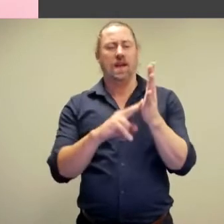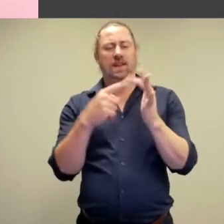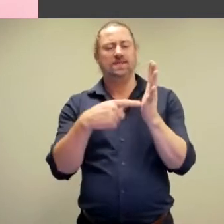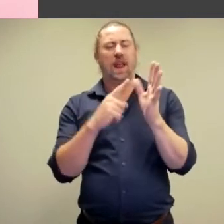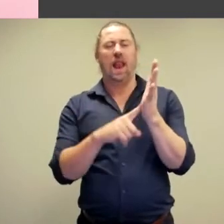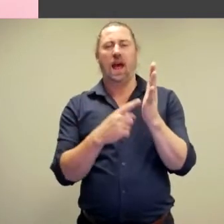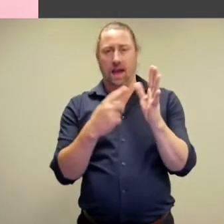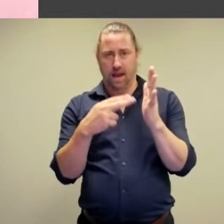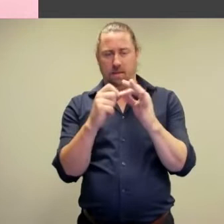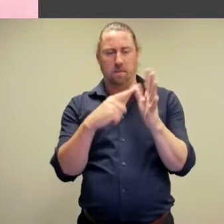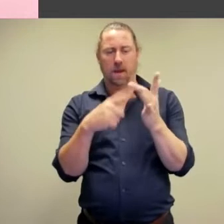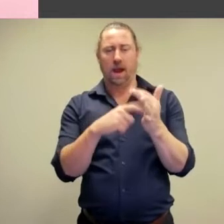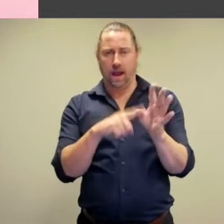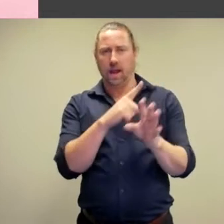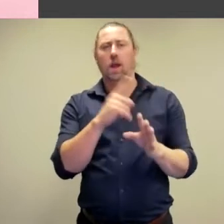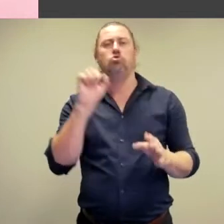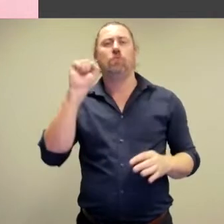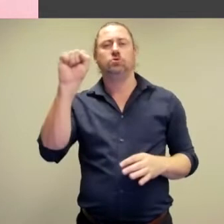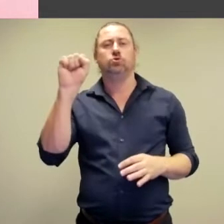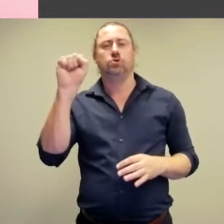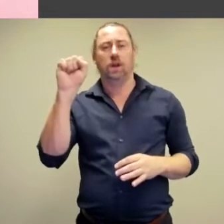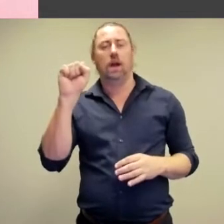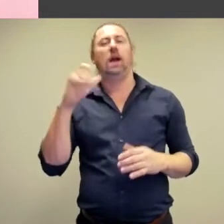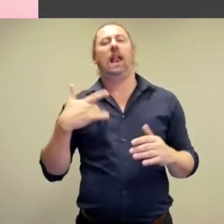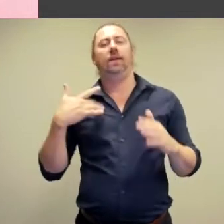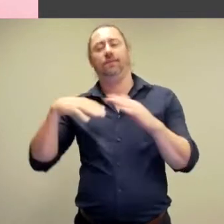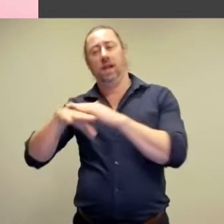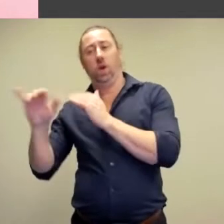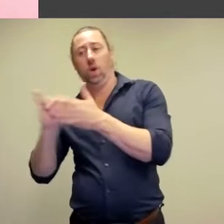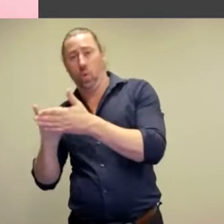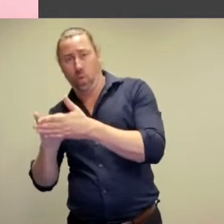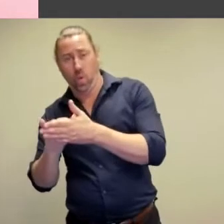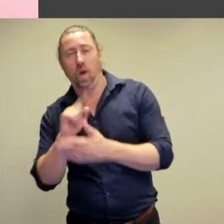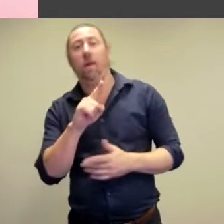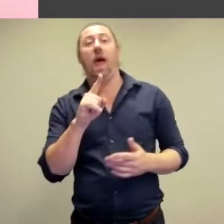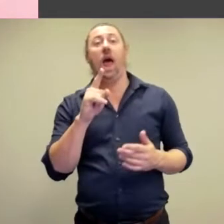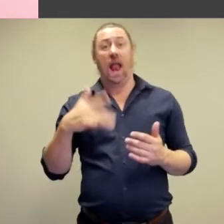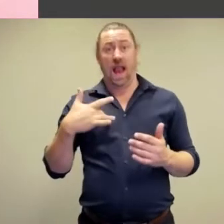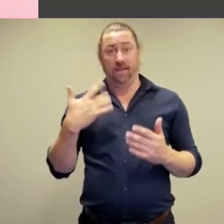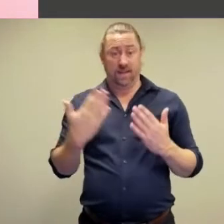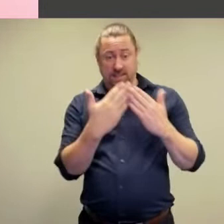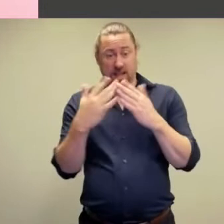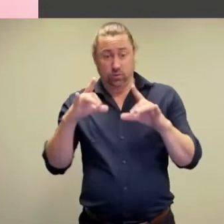Russian artist based in New York but she lived and studied in Australia